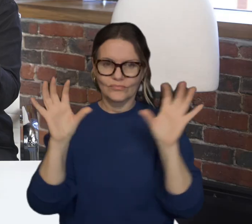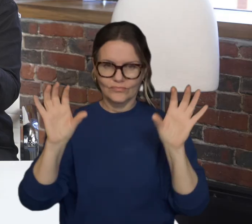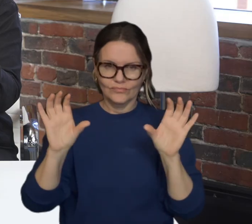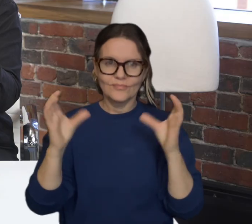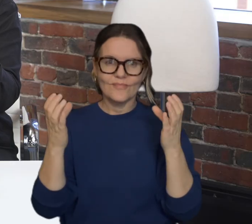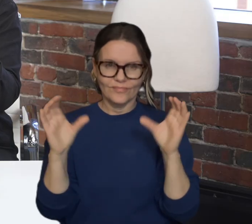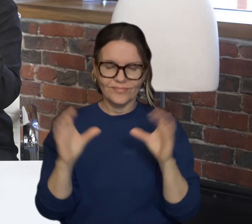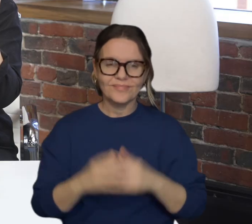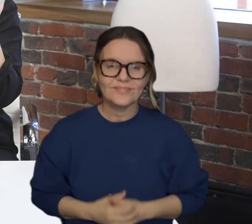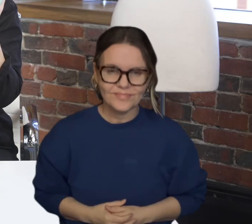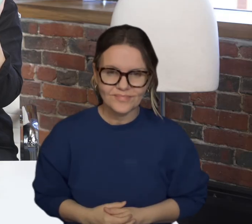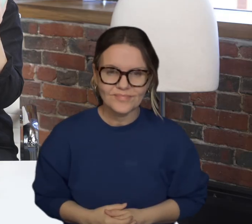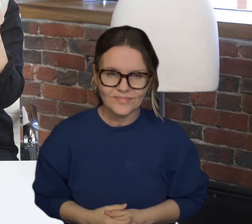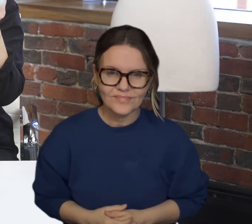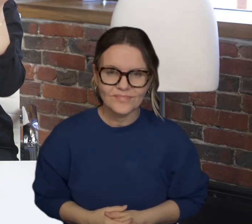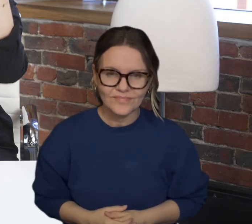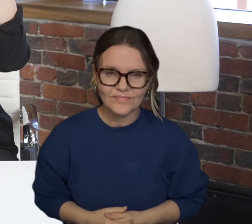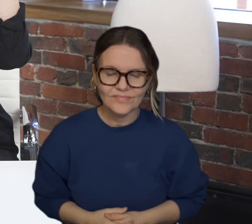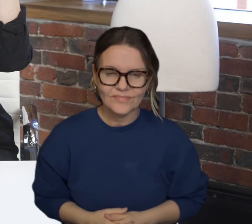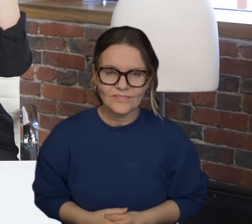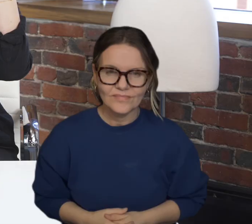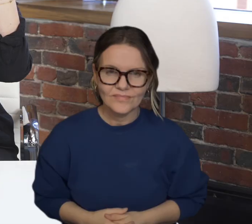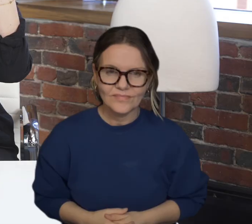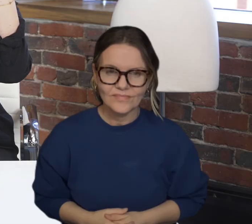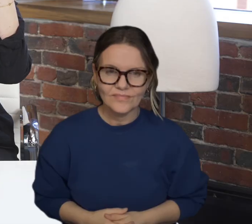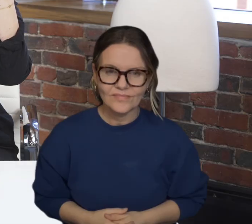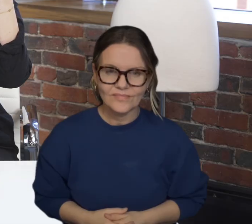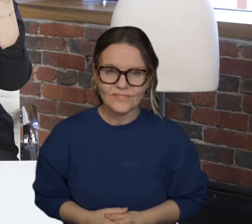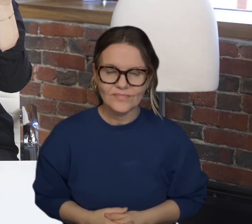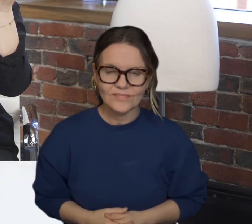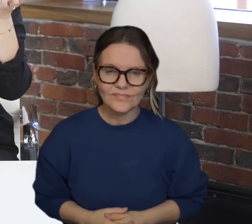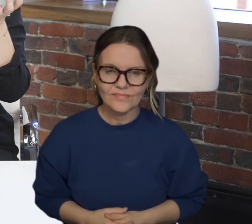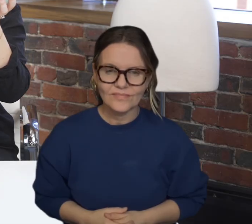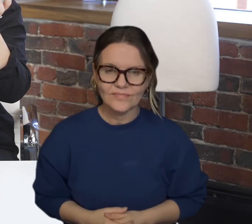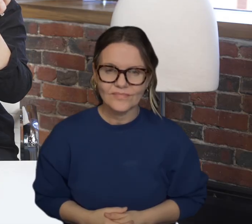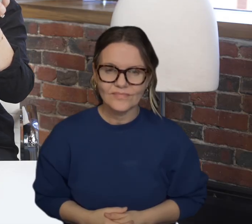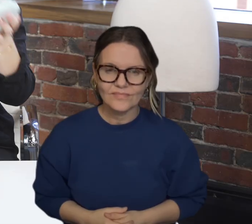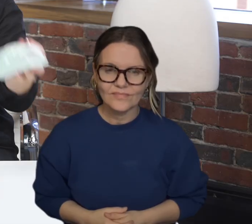if you wanted to single pump you would just remove whatever side that you did not want to use